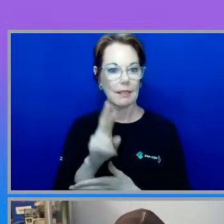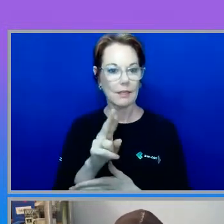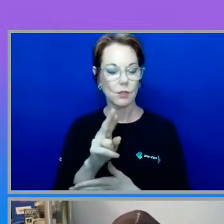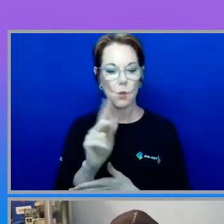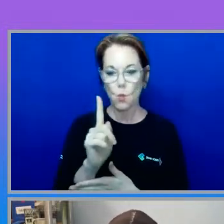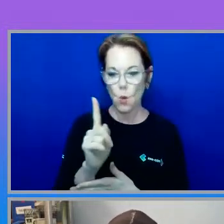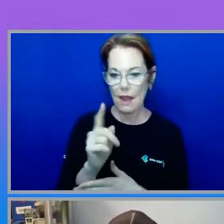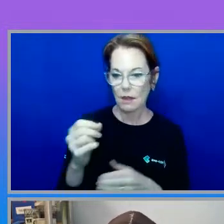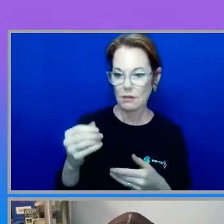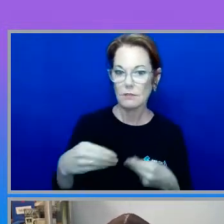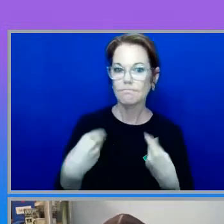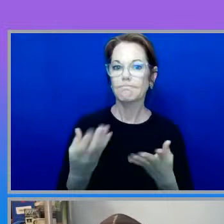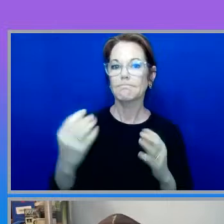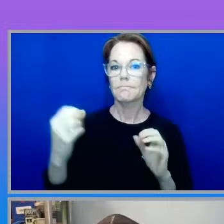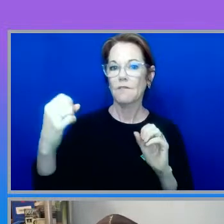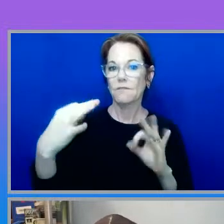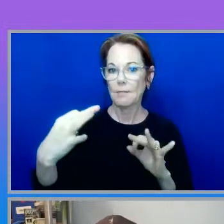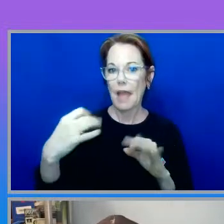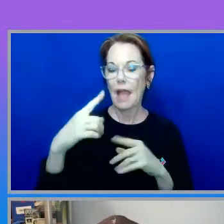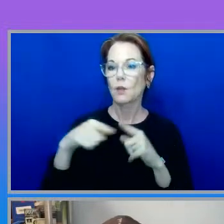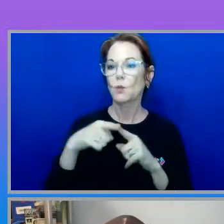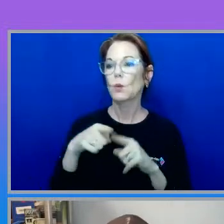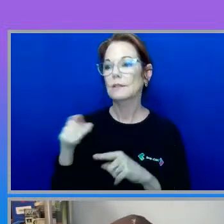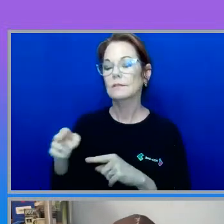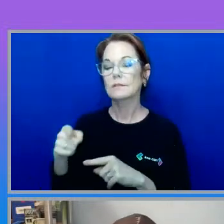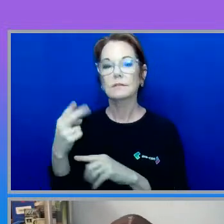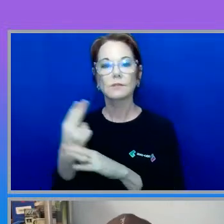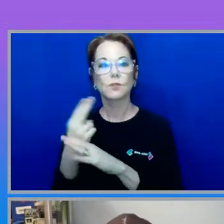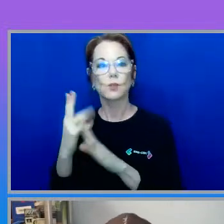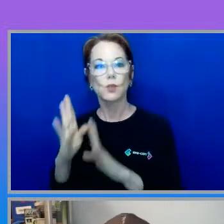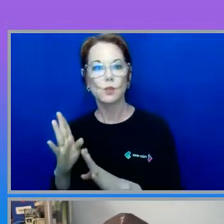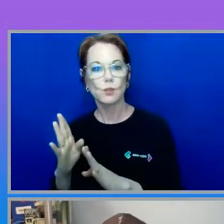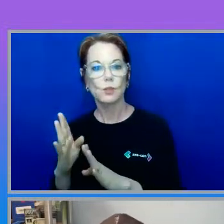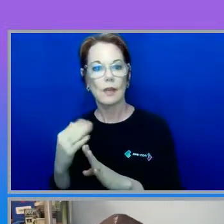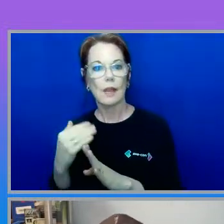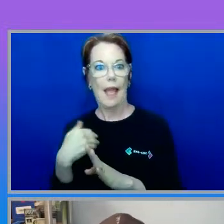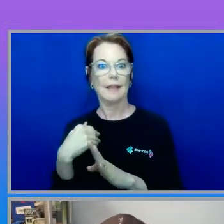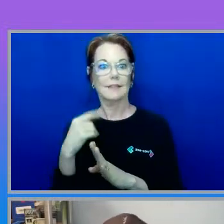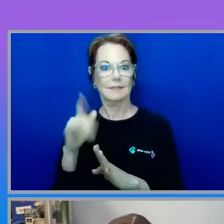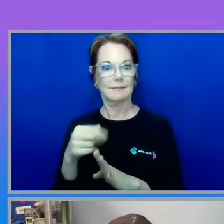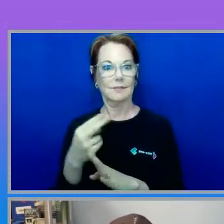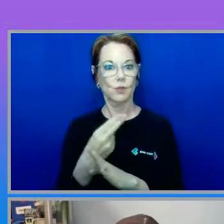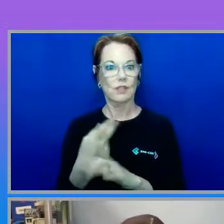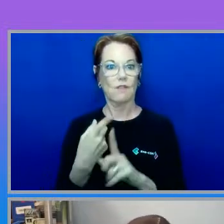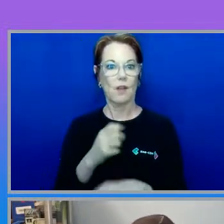provide feedback when component consumers are using components